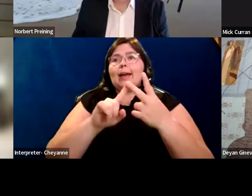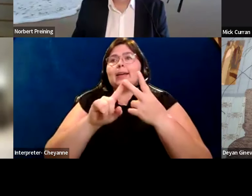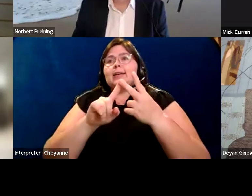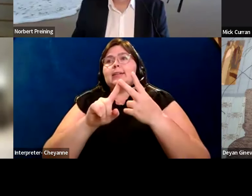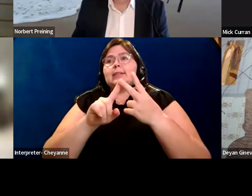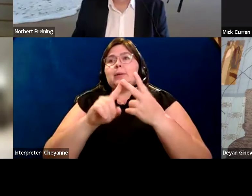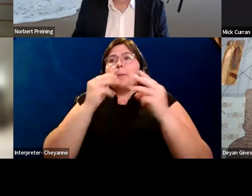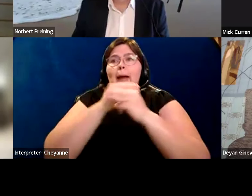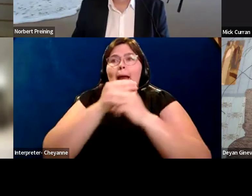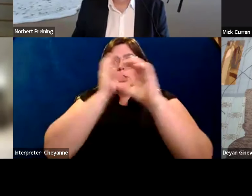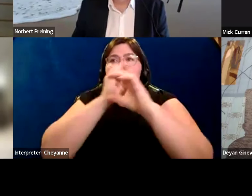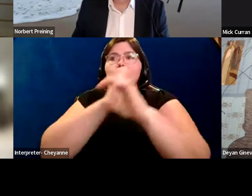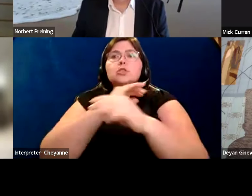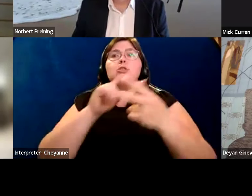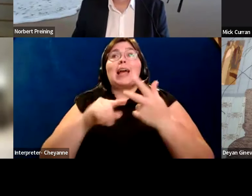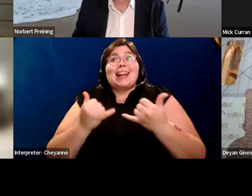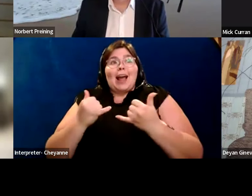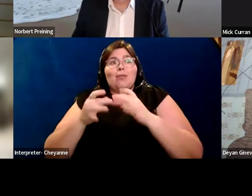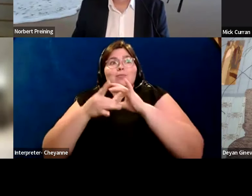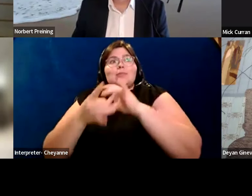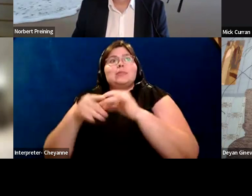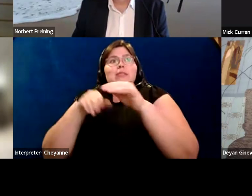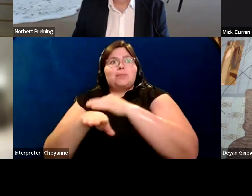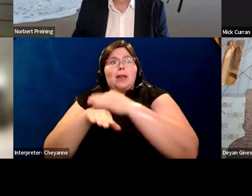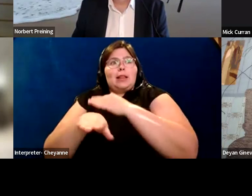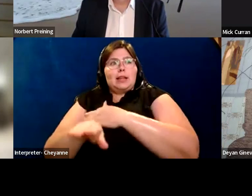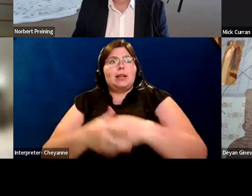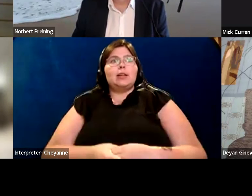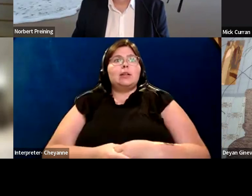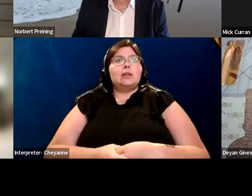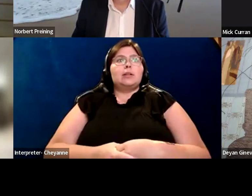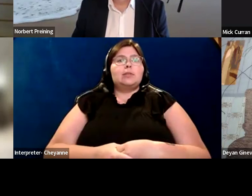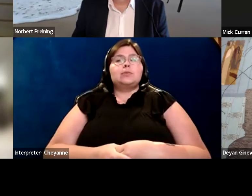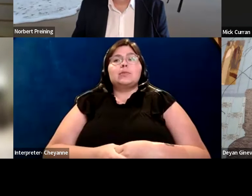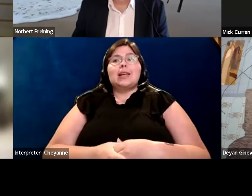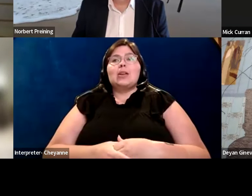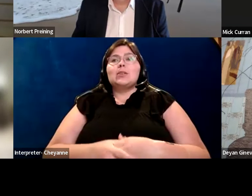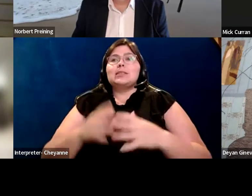And it is really rewarding to see LaTeXML used by arXiv nowadays.